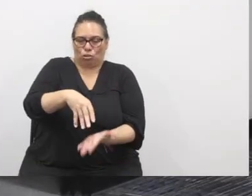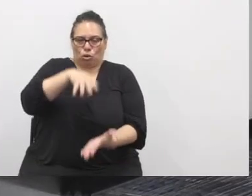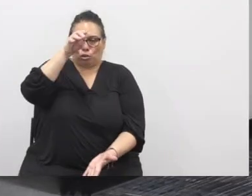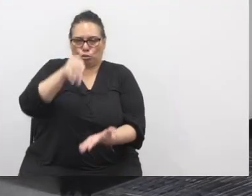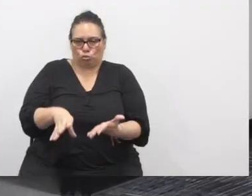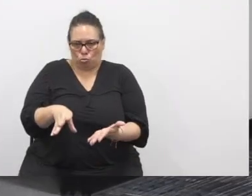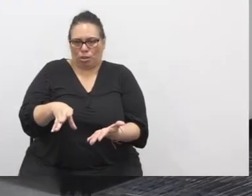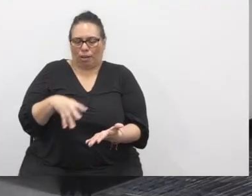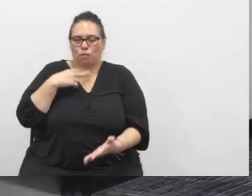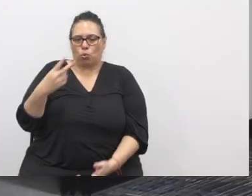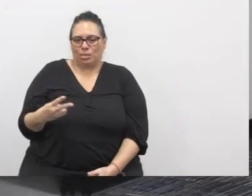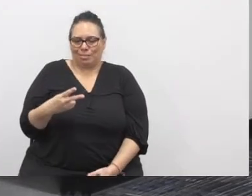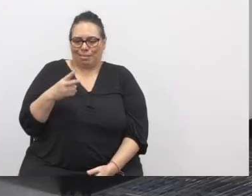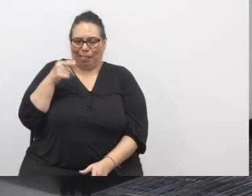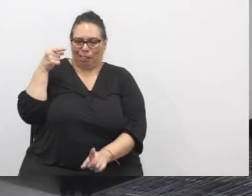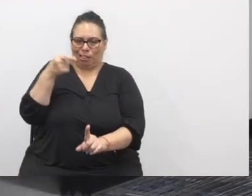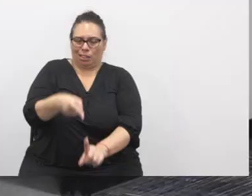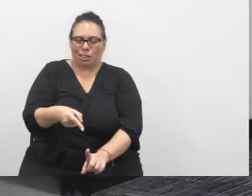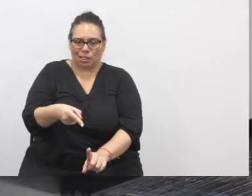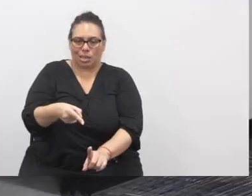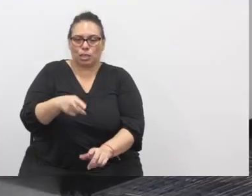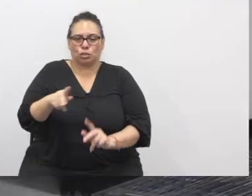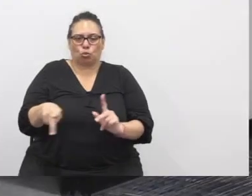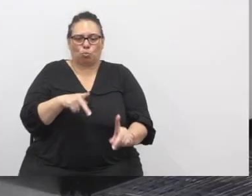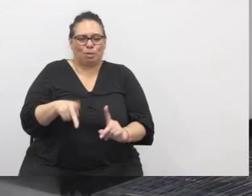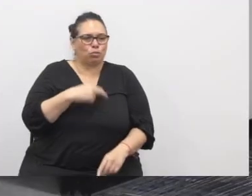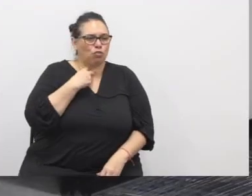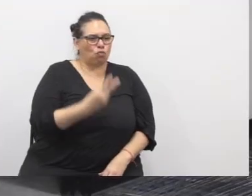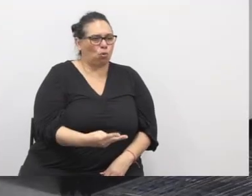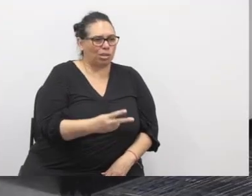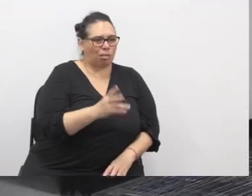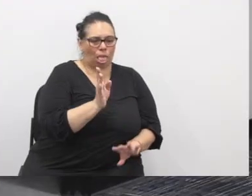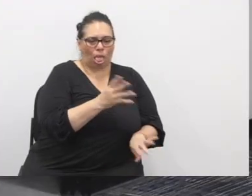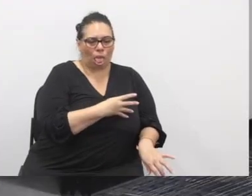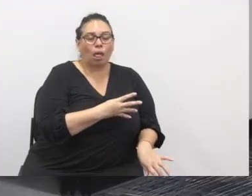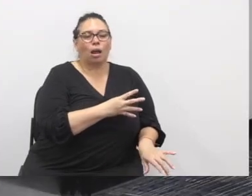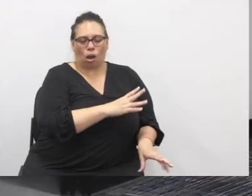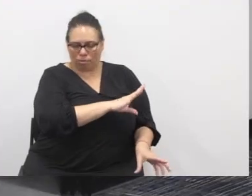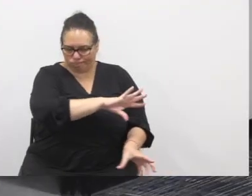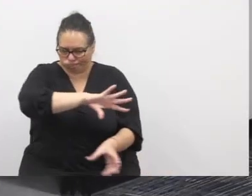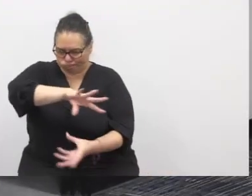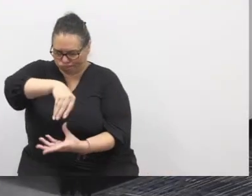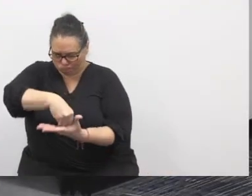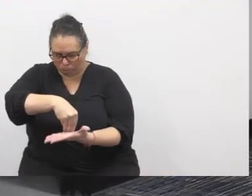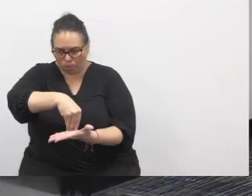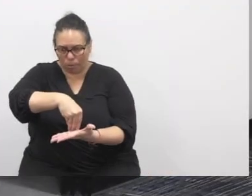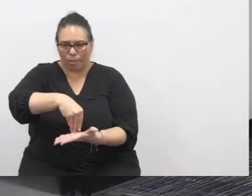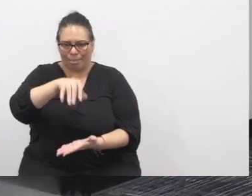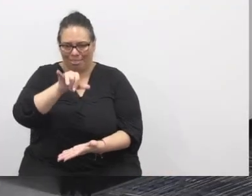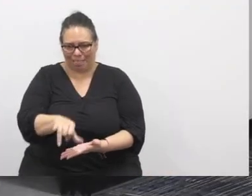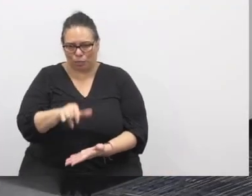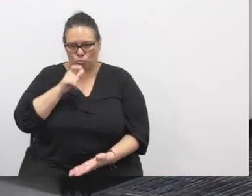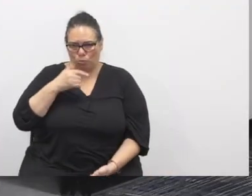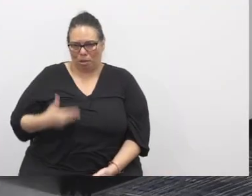who are being created for are included in the process we're creating and are included in the creating process. That is what we are. For me, it is,